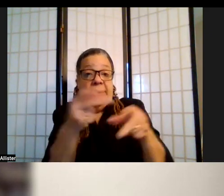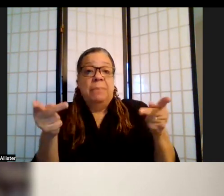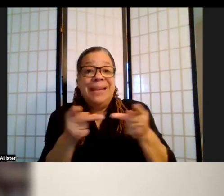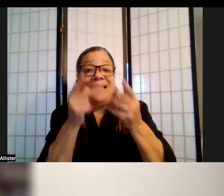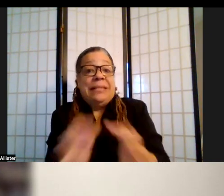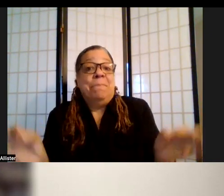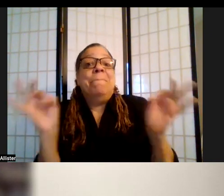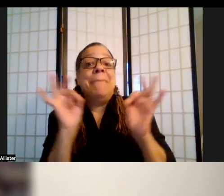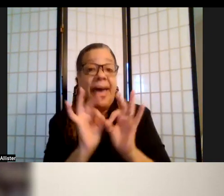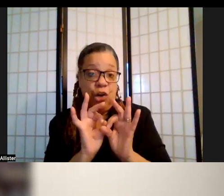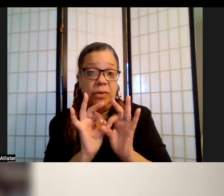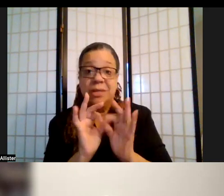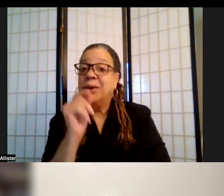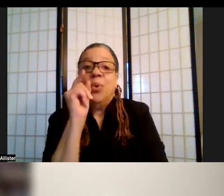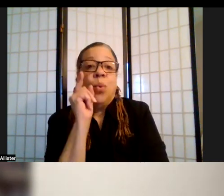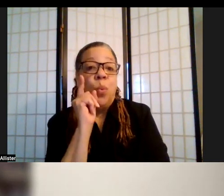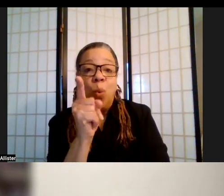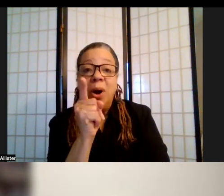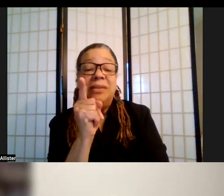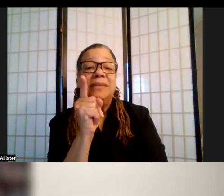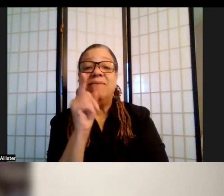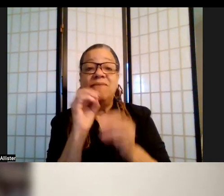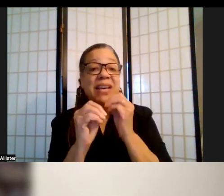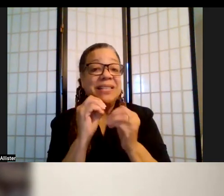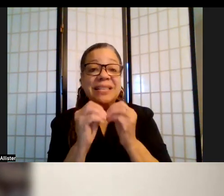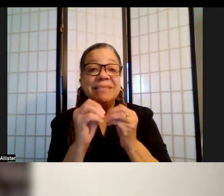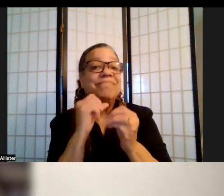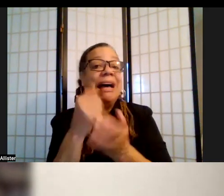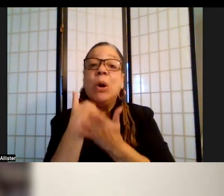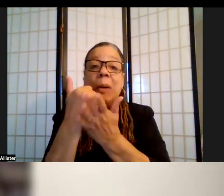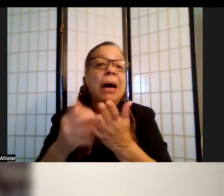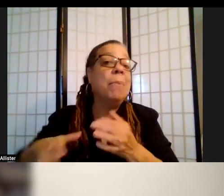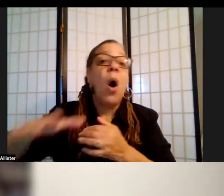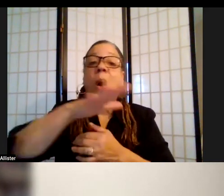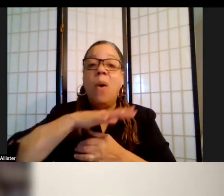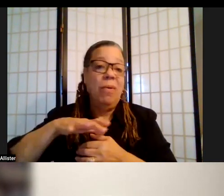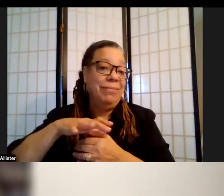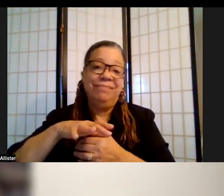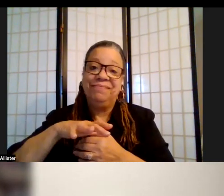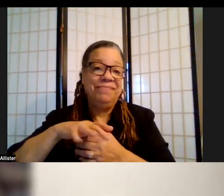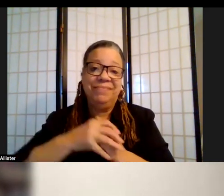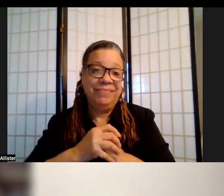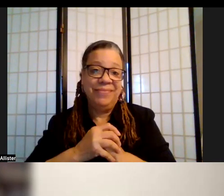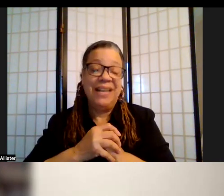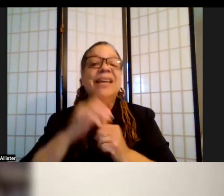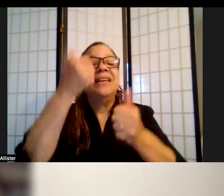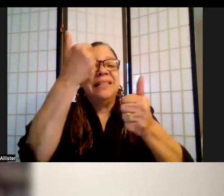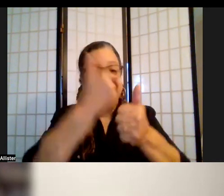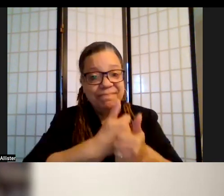single lens is not going to be able to uh change everything. But, rather it is uh,